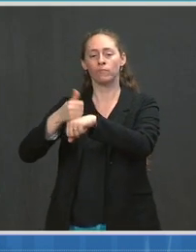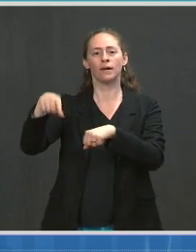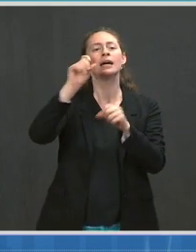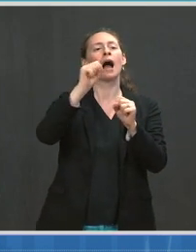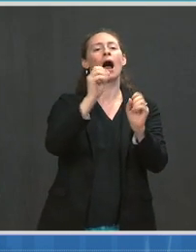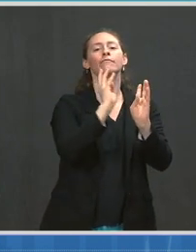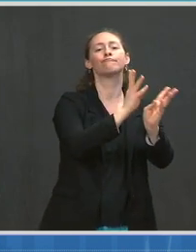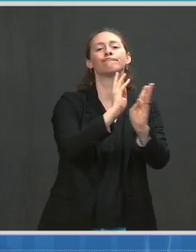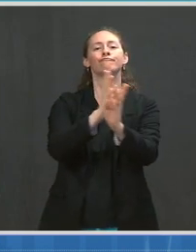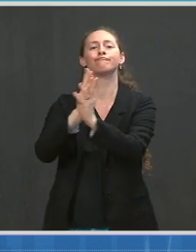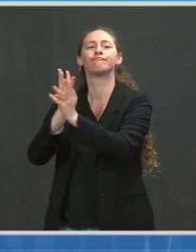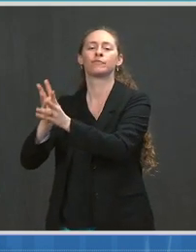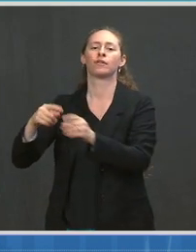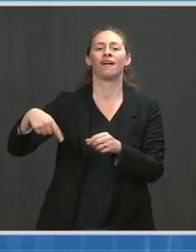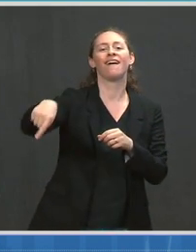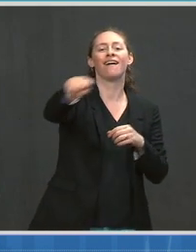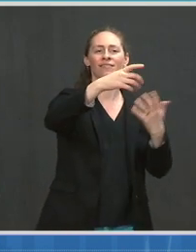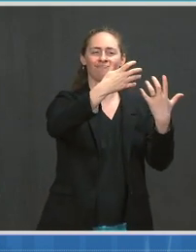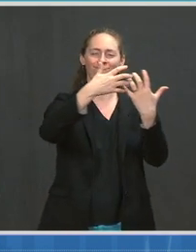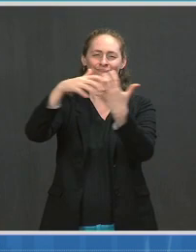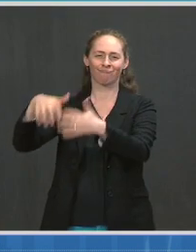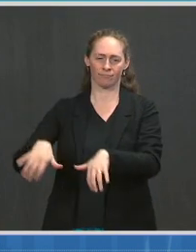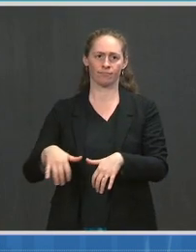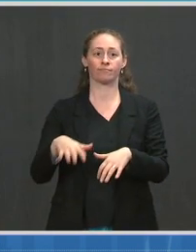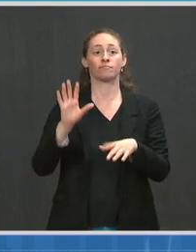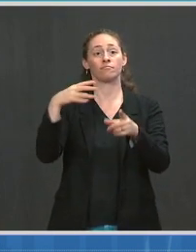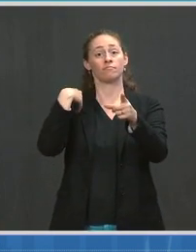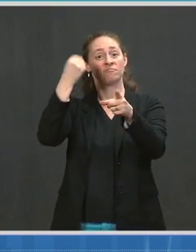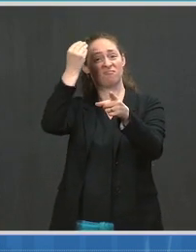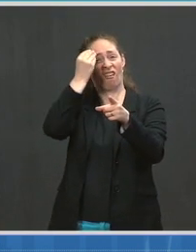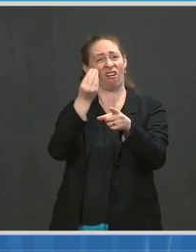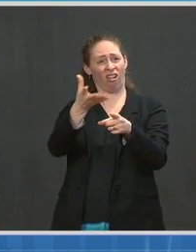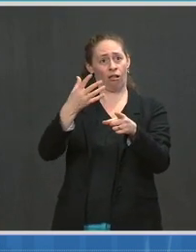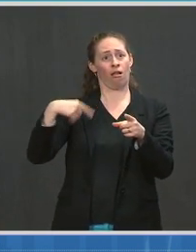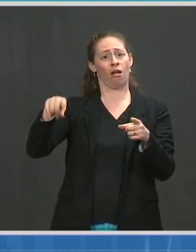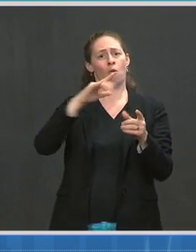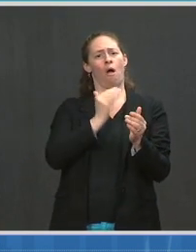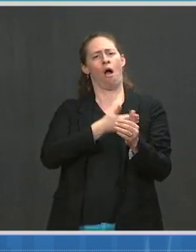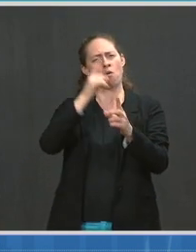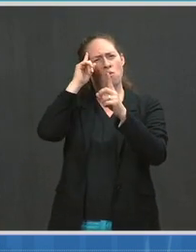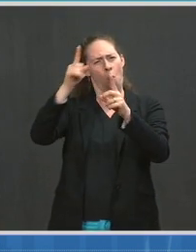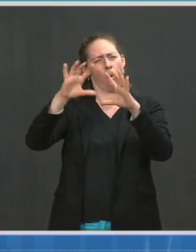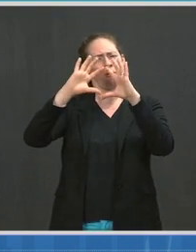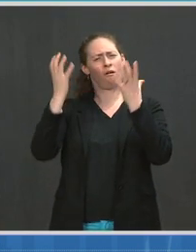toward our ultimate goal, getting Americans vaccinated as quickly as efficiently